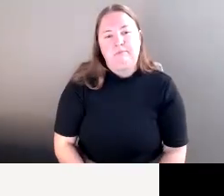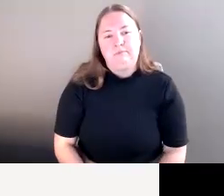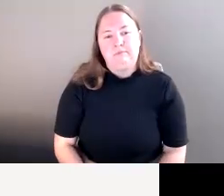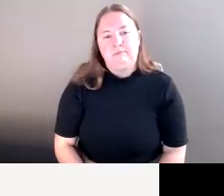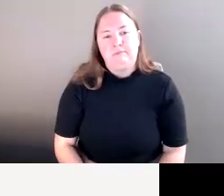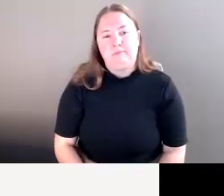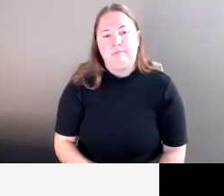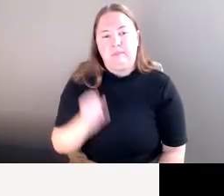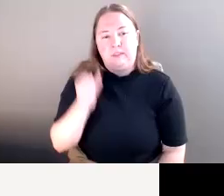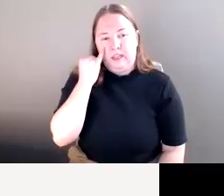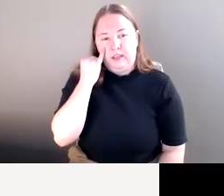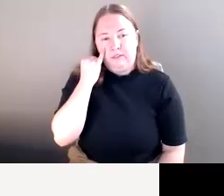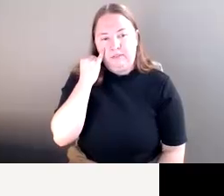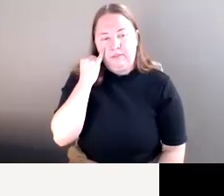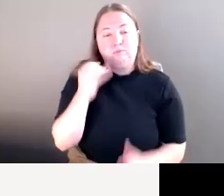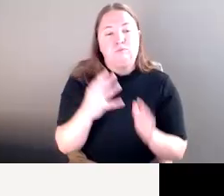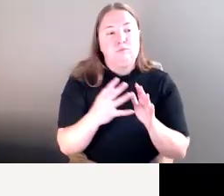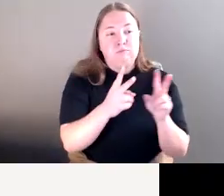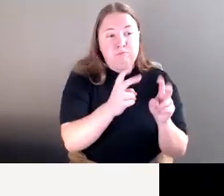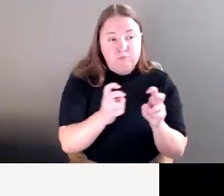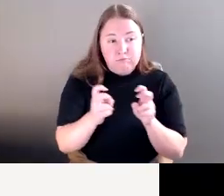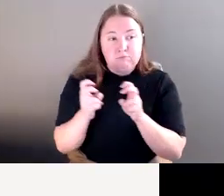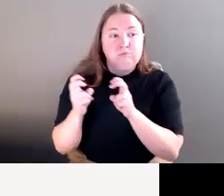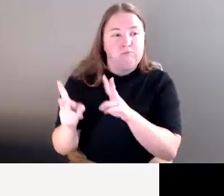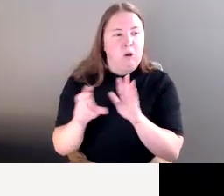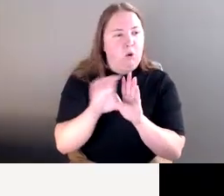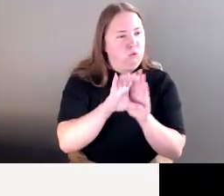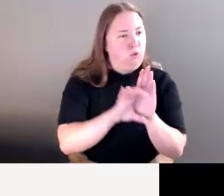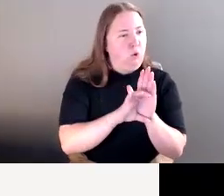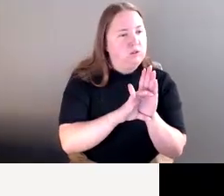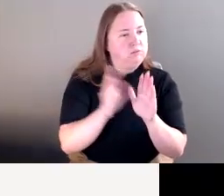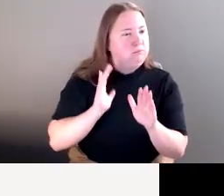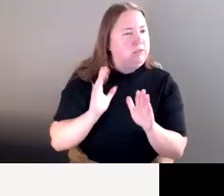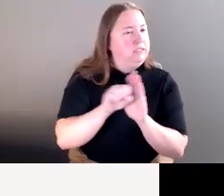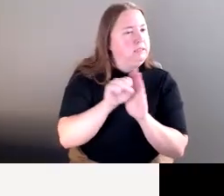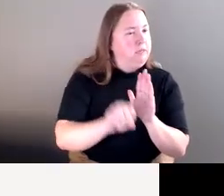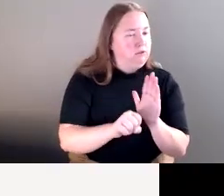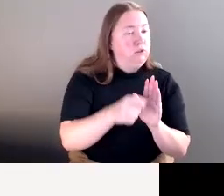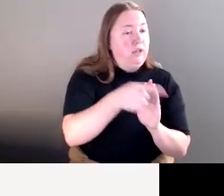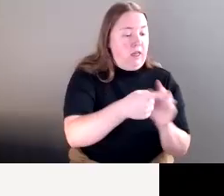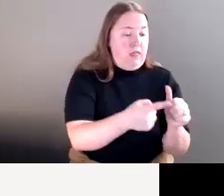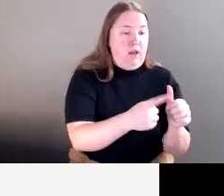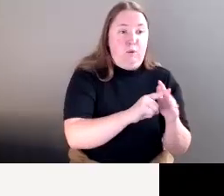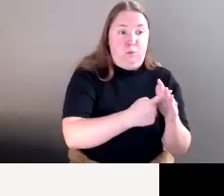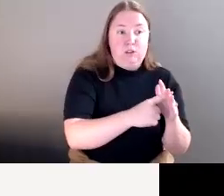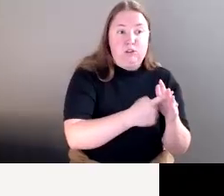or copied a course from a previous semester. And in that original course, you have a late policy